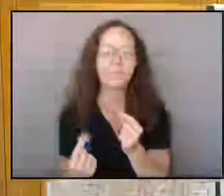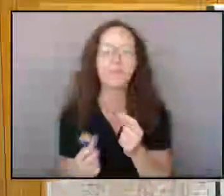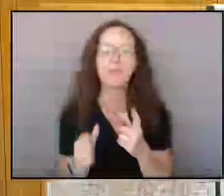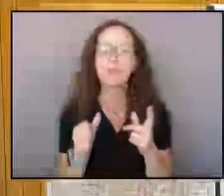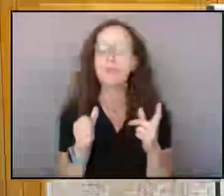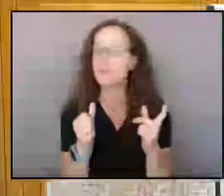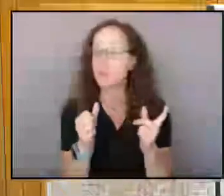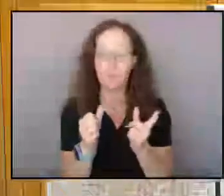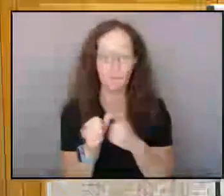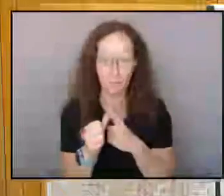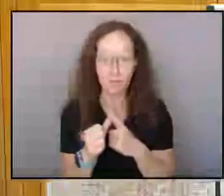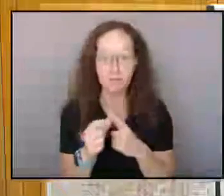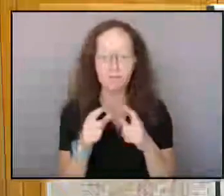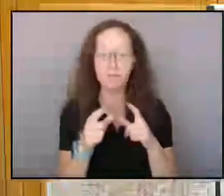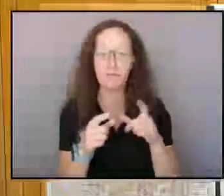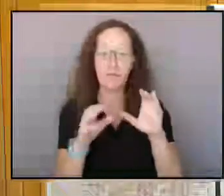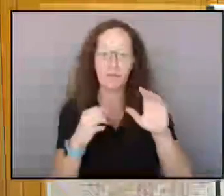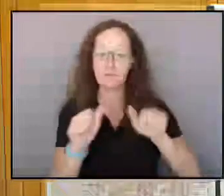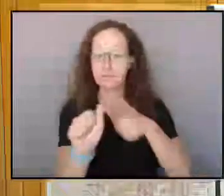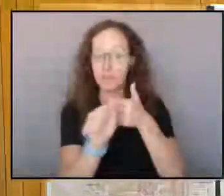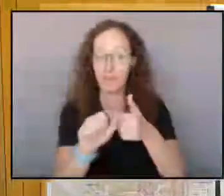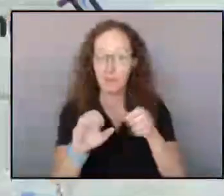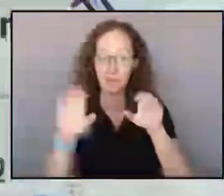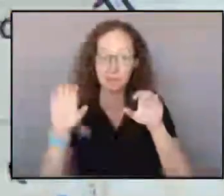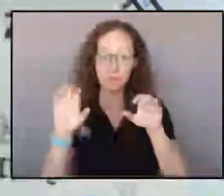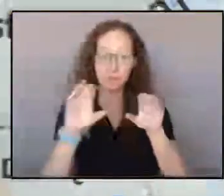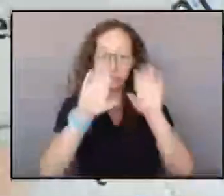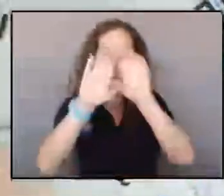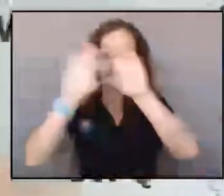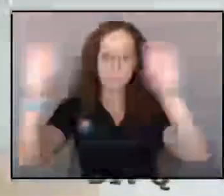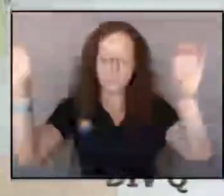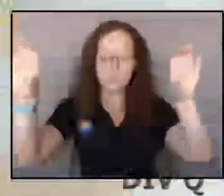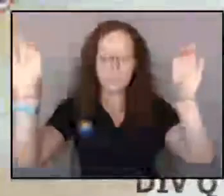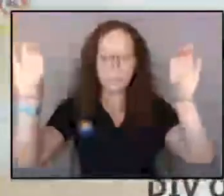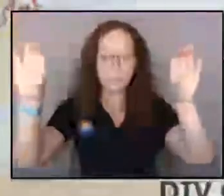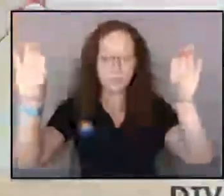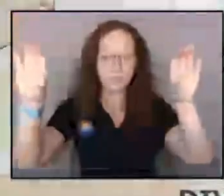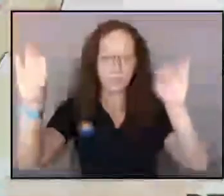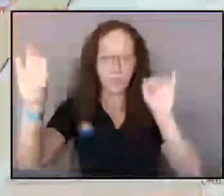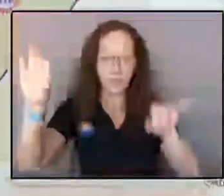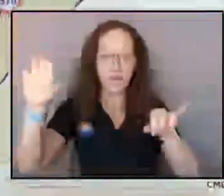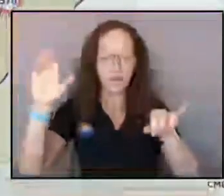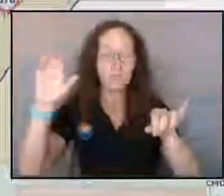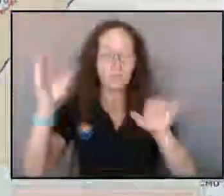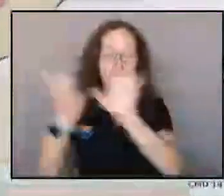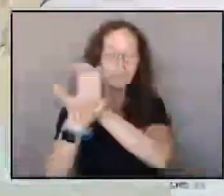GOING IN ACROSS THE TOP OF THE FIRE THERE, THE INDIRECT LINE.